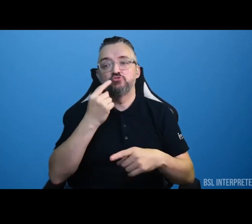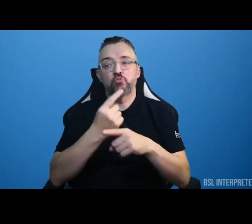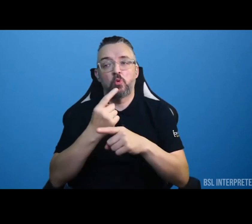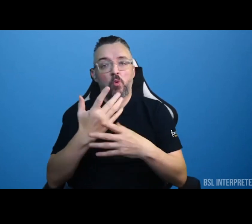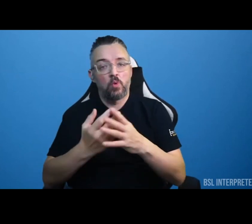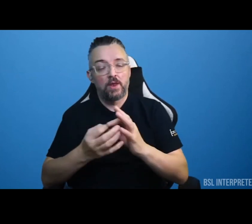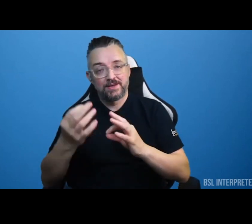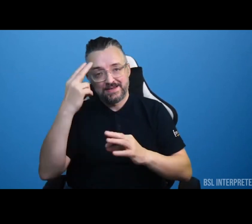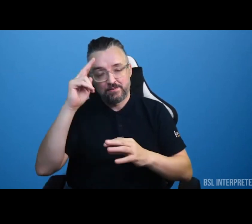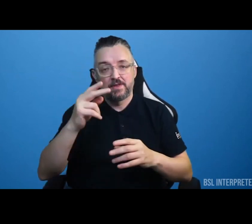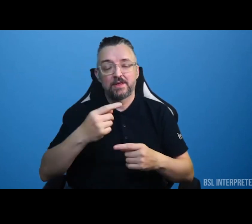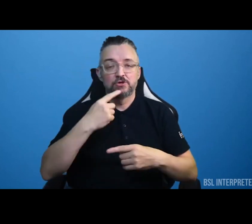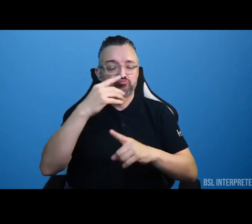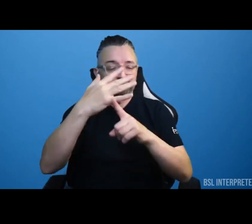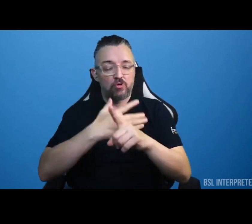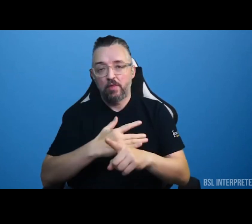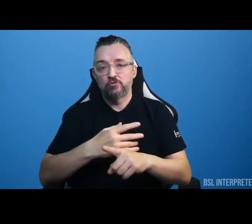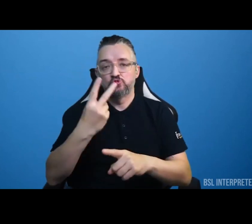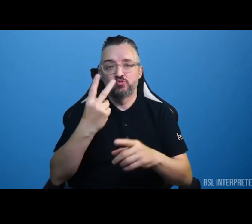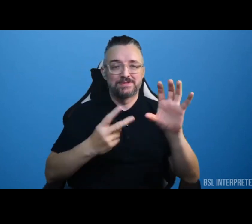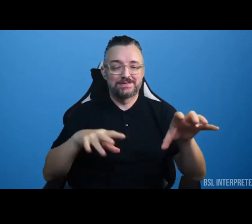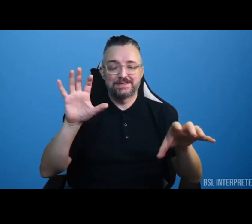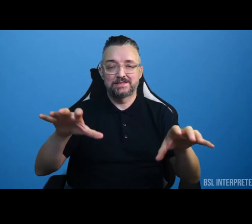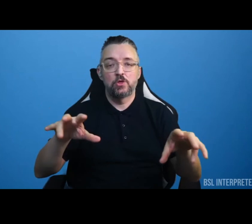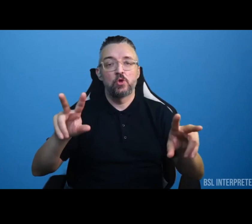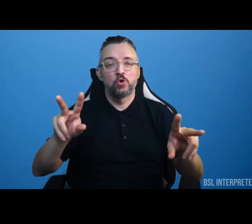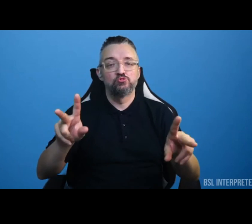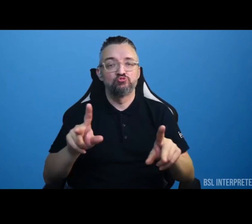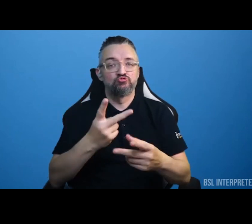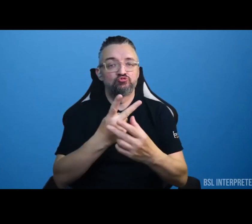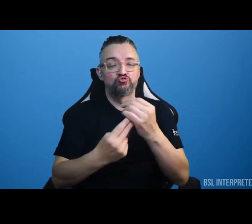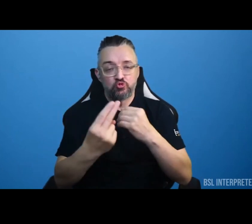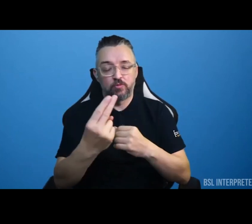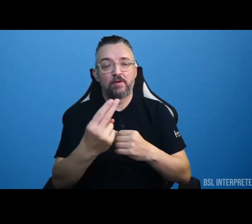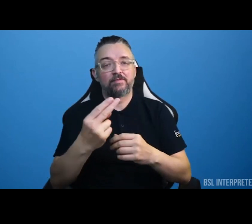called "The Tale of Two Cities: The Jutopolises of Empire" which will see Dr. Bashabi Fraser